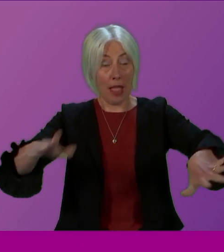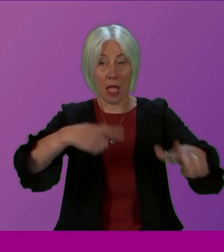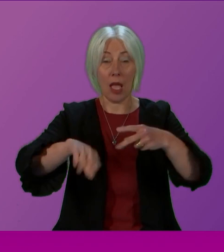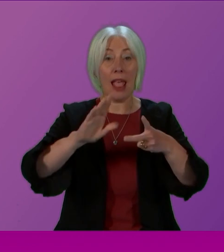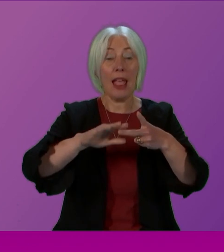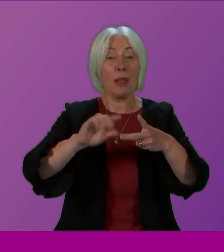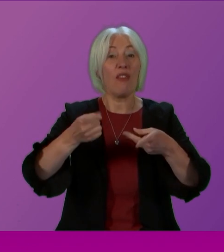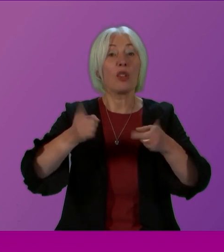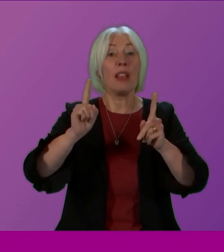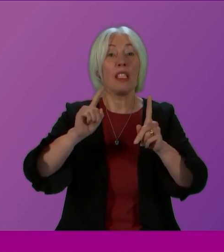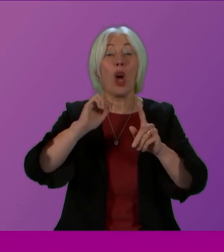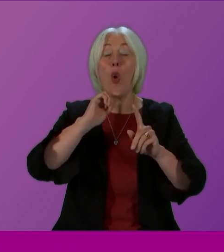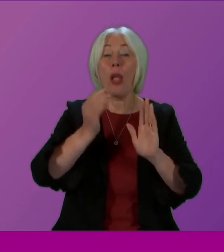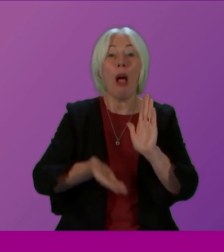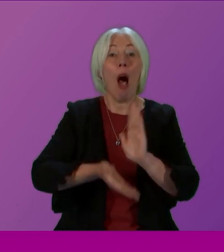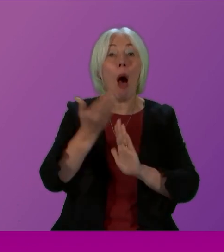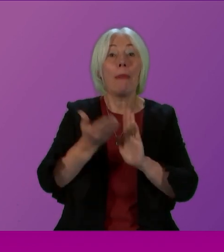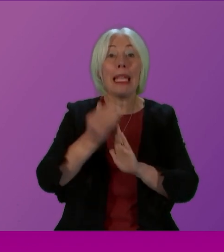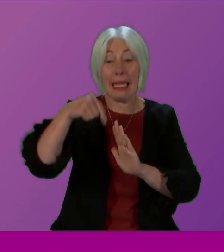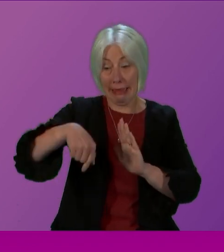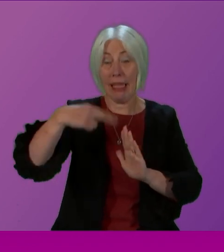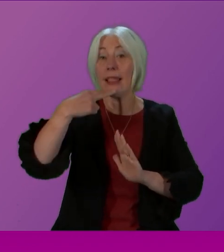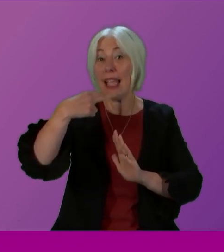Deputy First Minister will give a further update to Parliament later this afternoon.